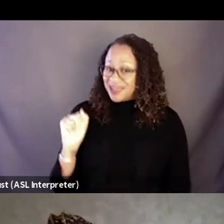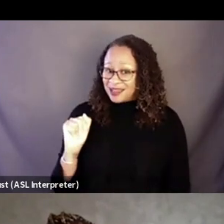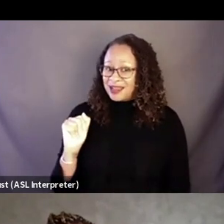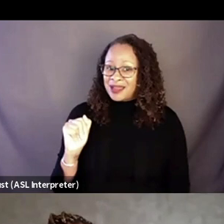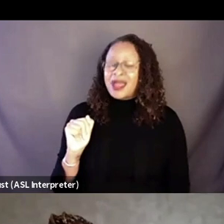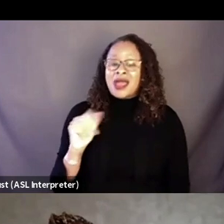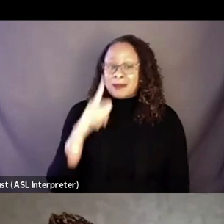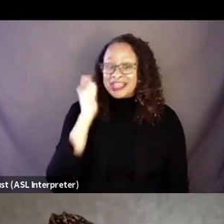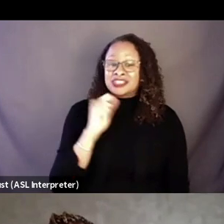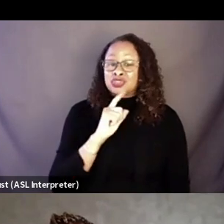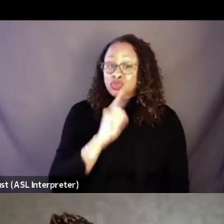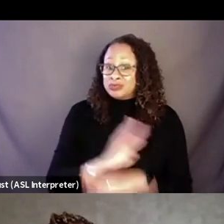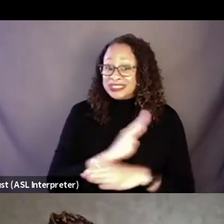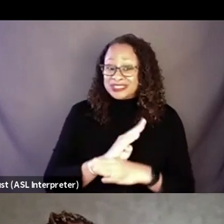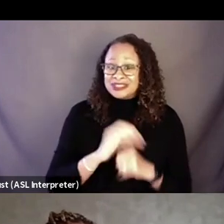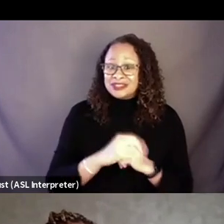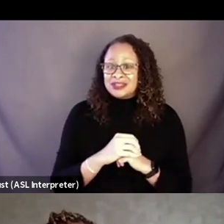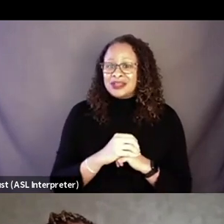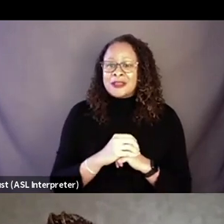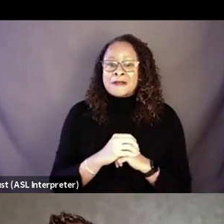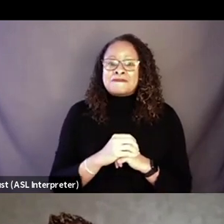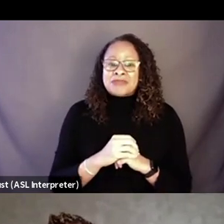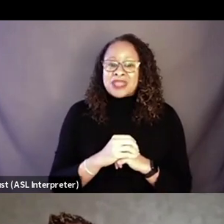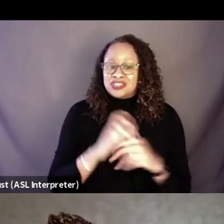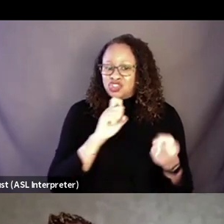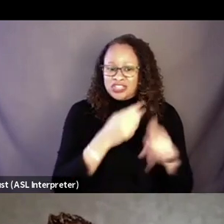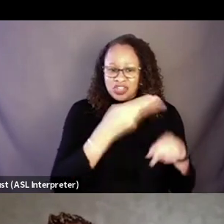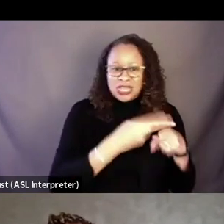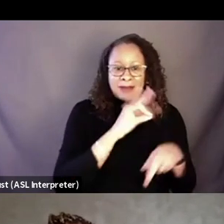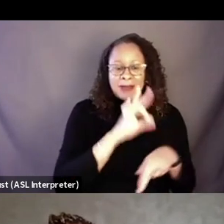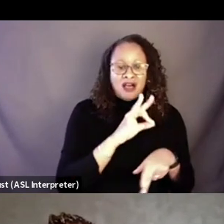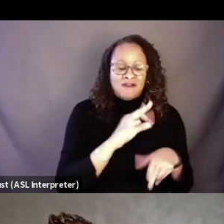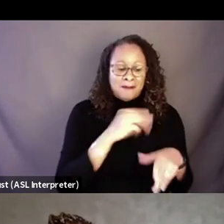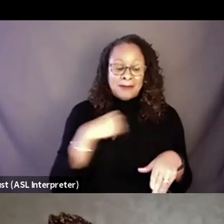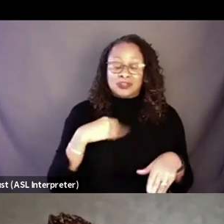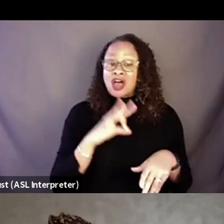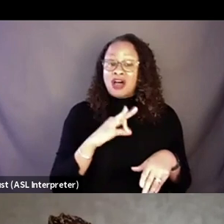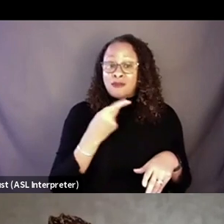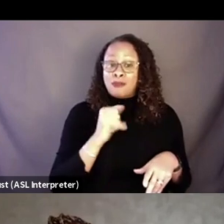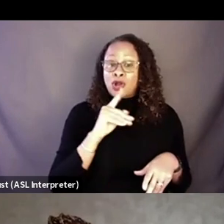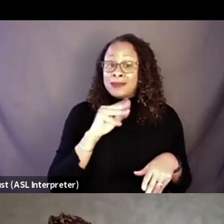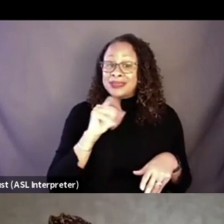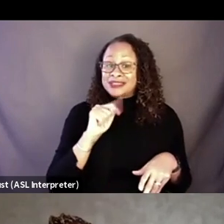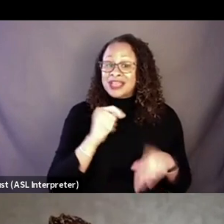of parliament from MPs to MPigs and like even it's like, it's now if you are adding words